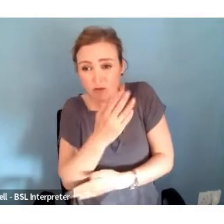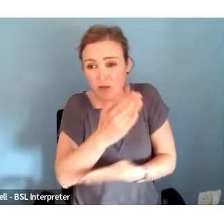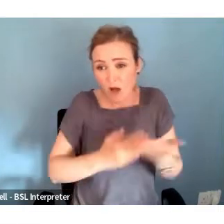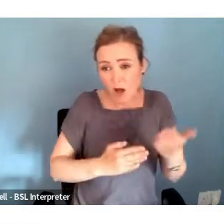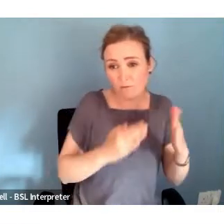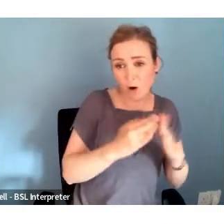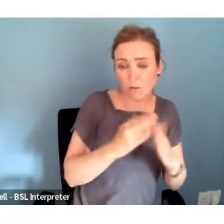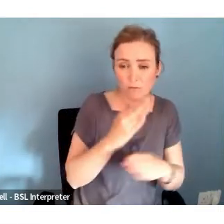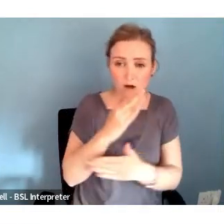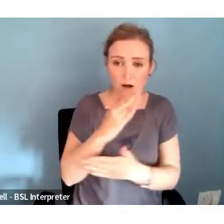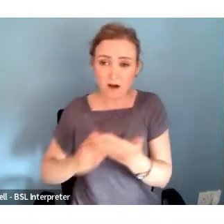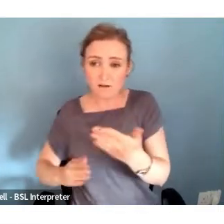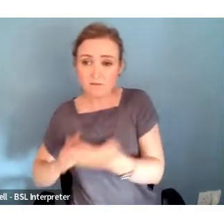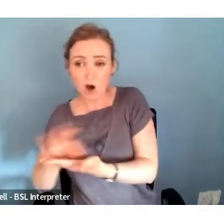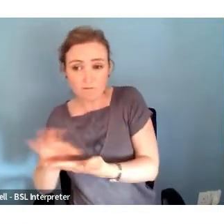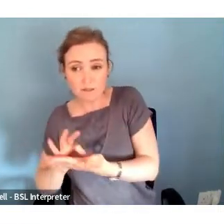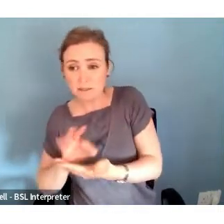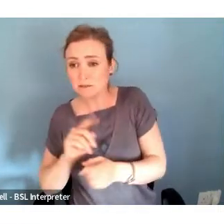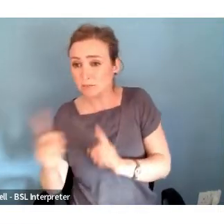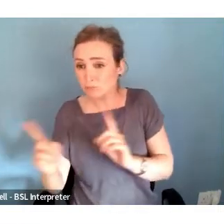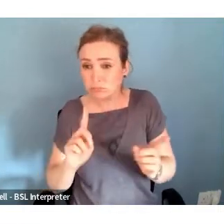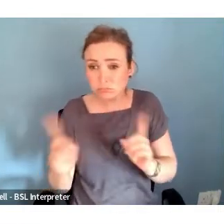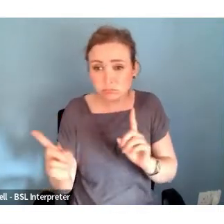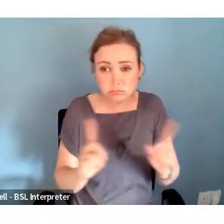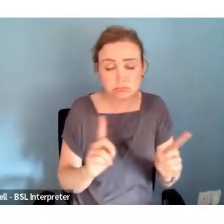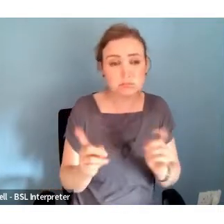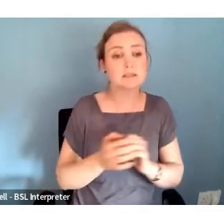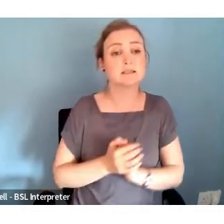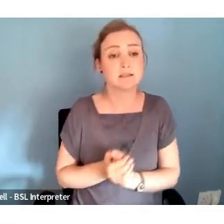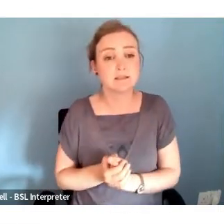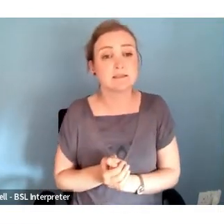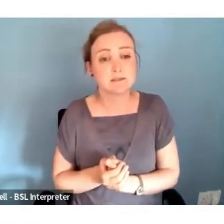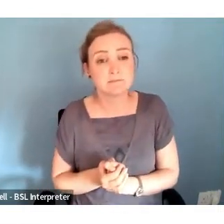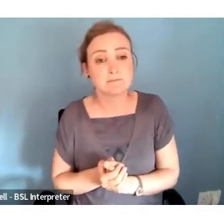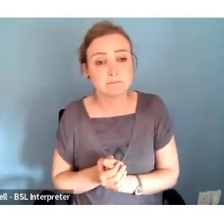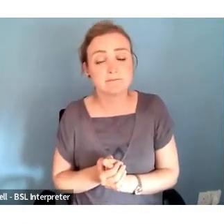know many nondisabled people enjoyed working from home